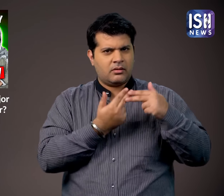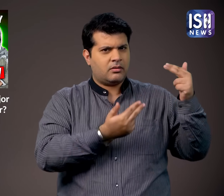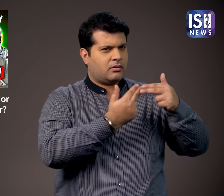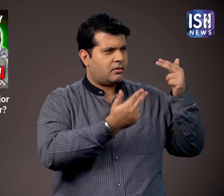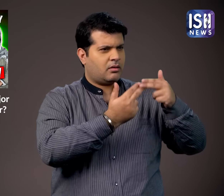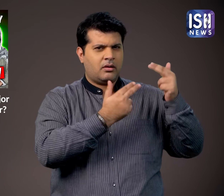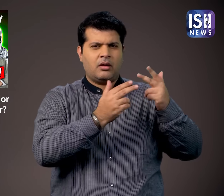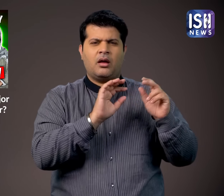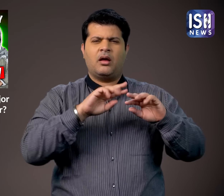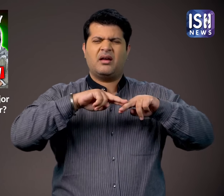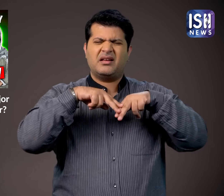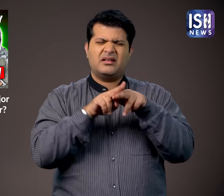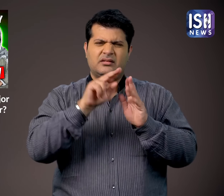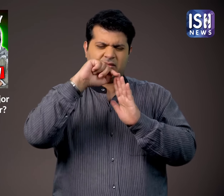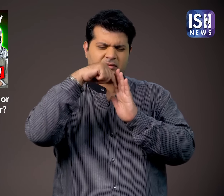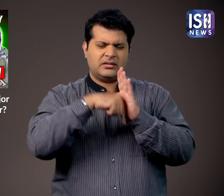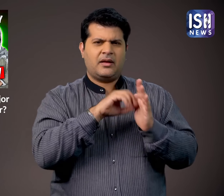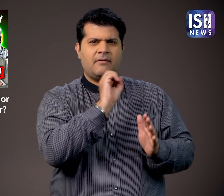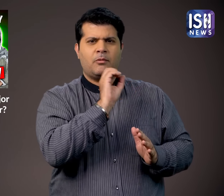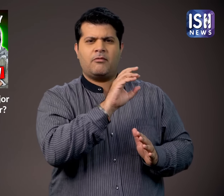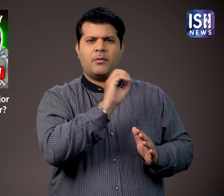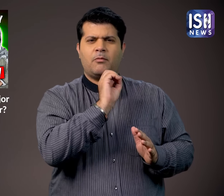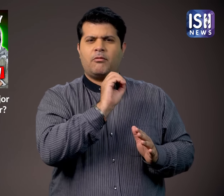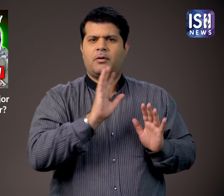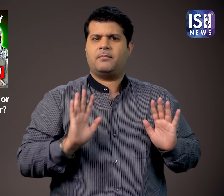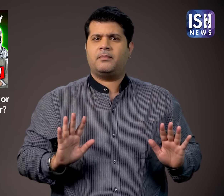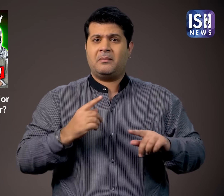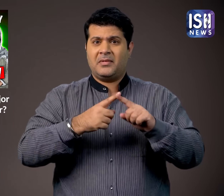It was clear that he had thorough information.